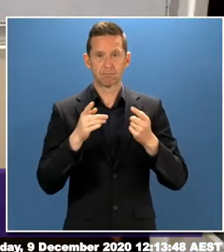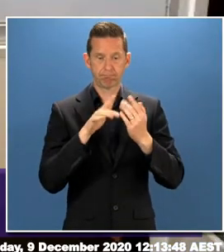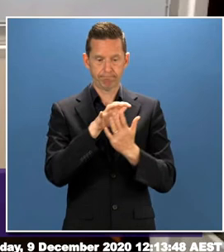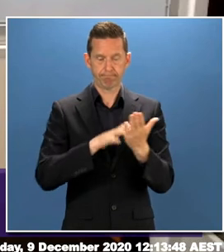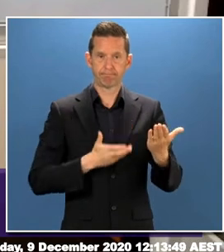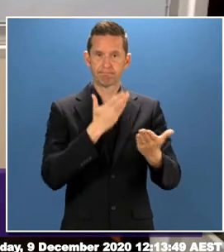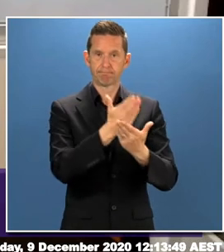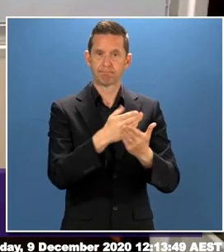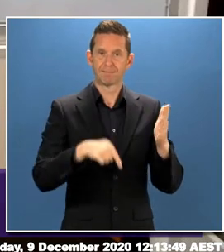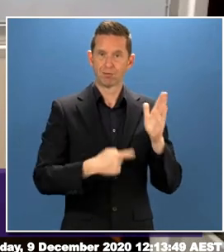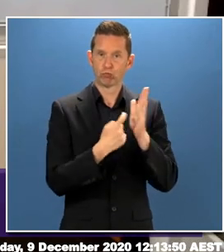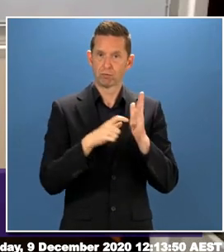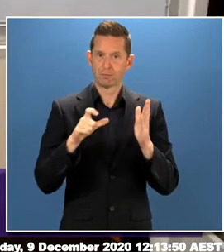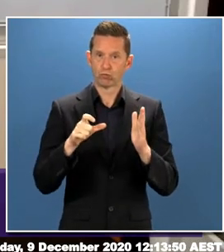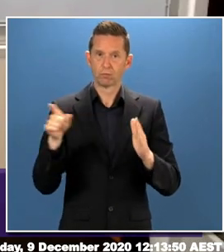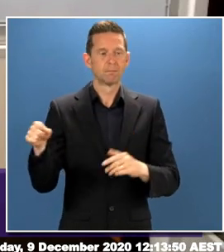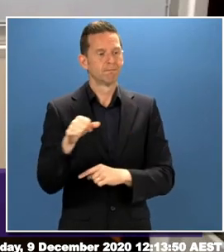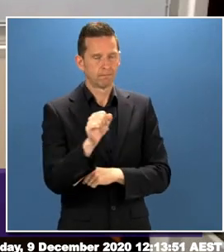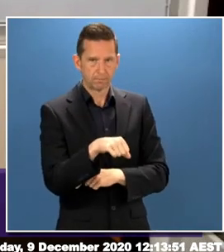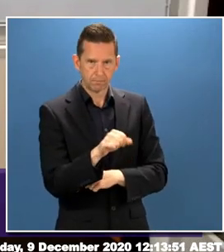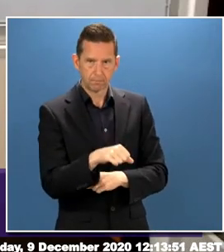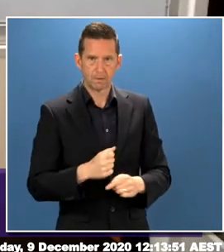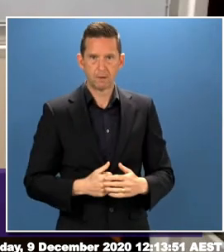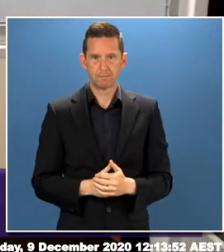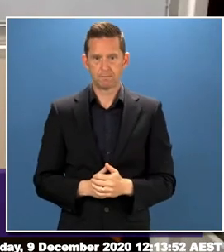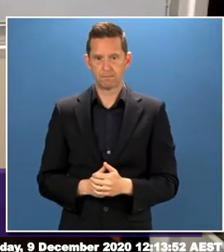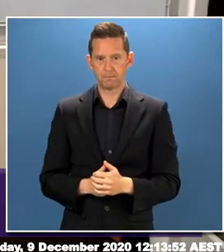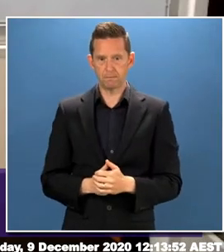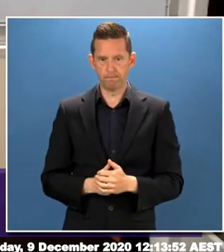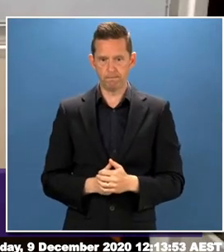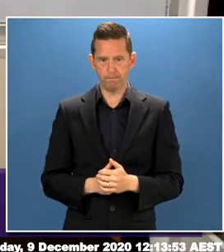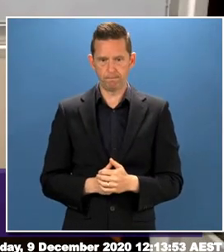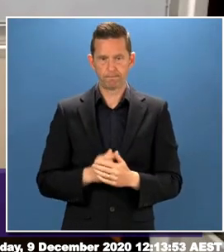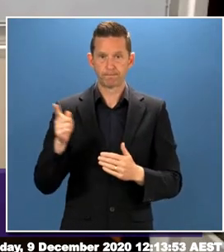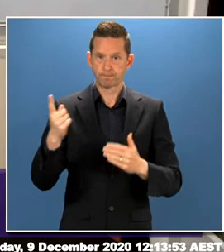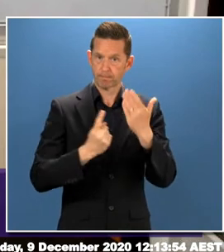Yes, that's correct. And have you had the opportunity to review that recently? Yes, I have.